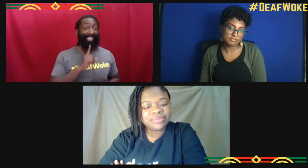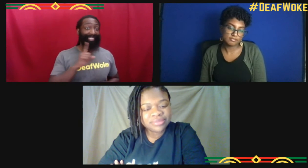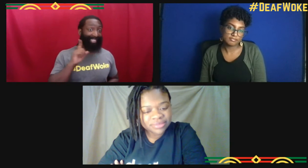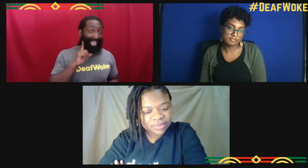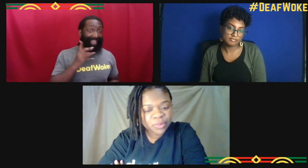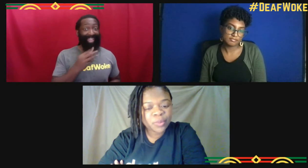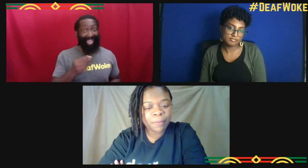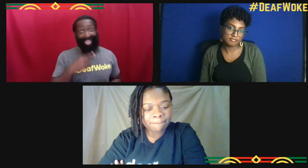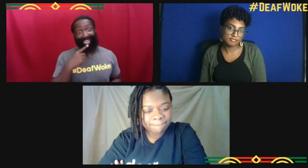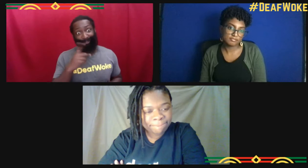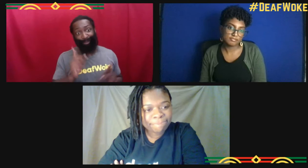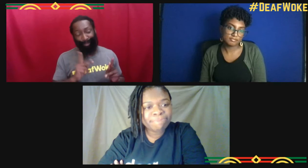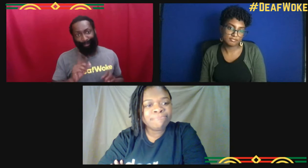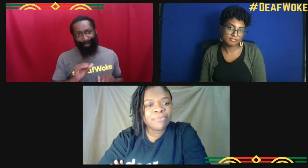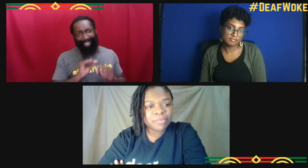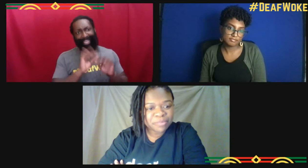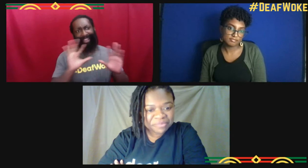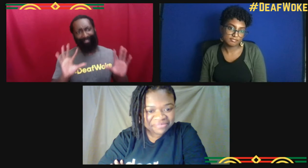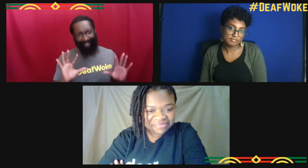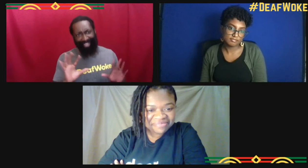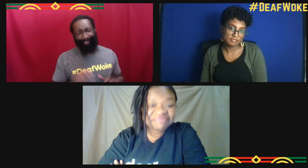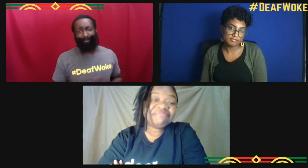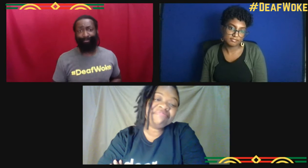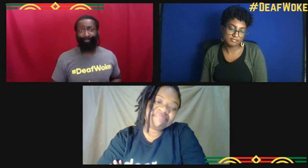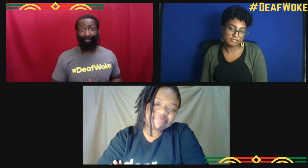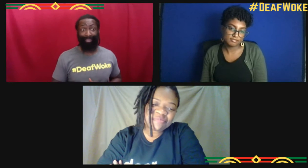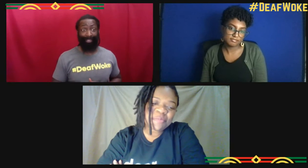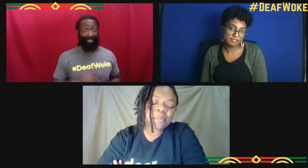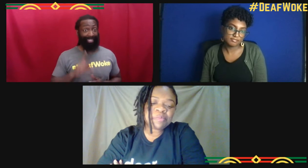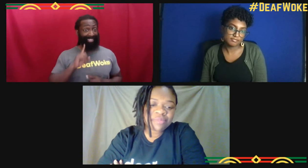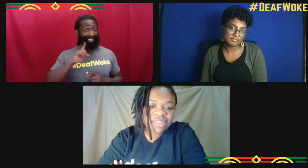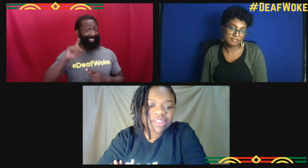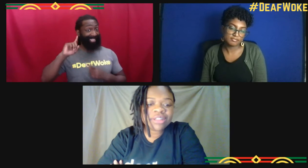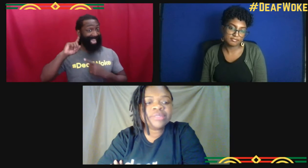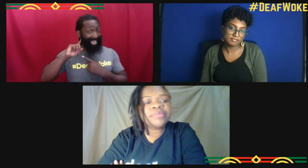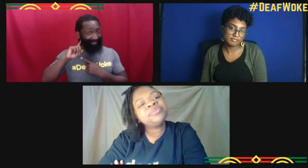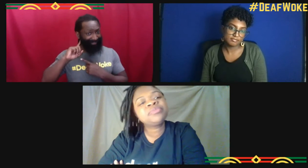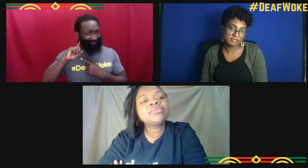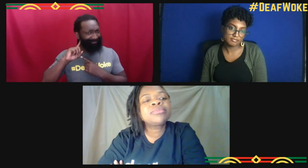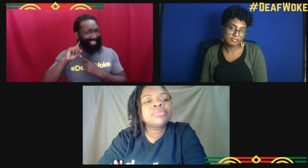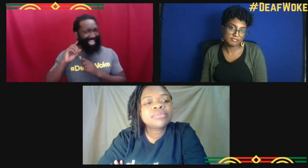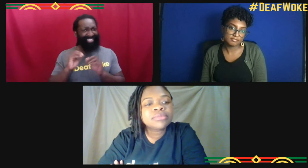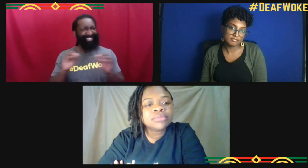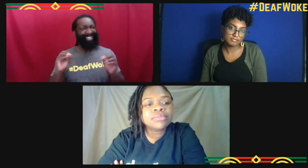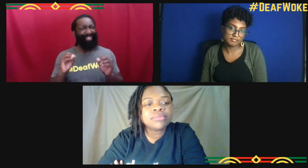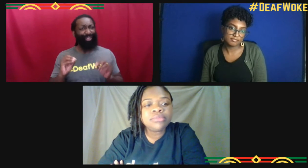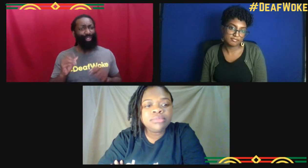And I want to clarify with all people that deaf I want to clarify to all deaf and hearing people